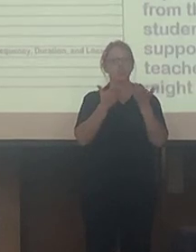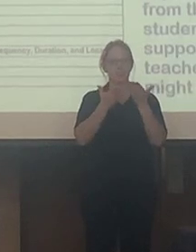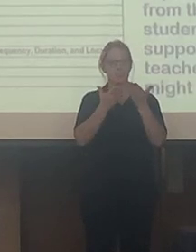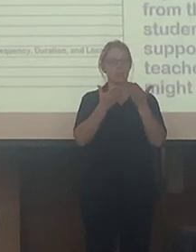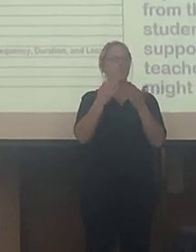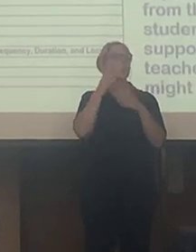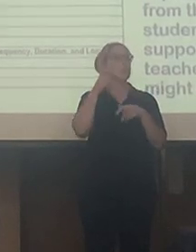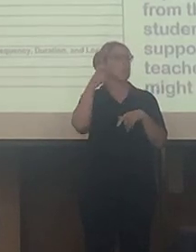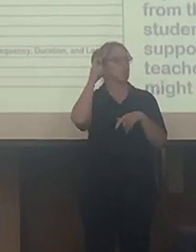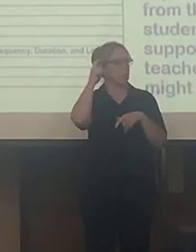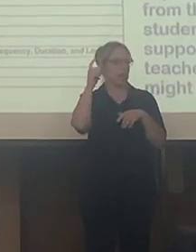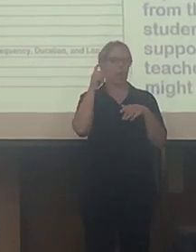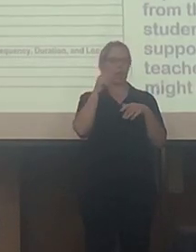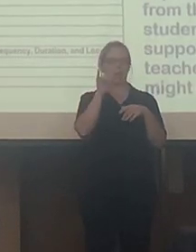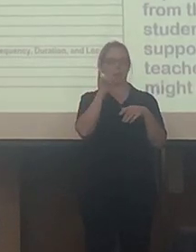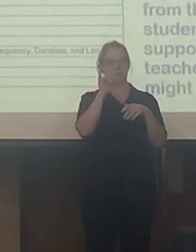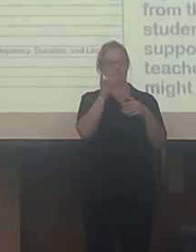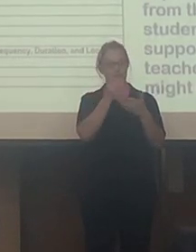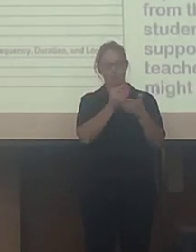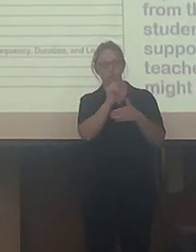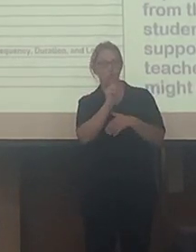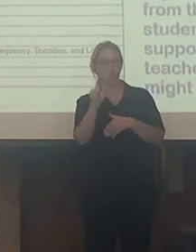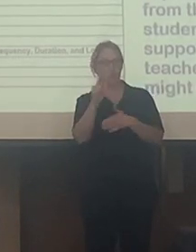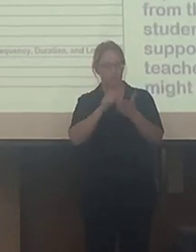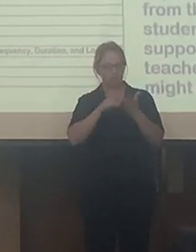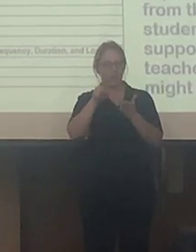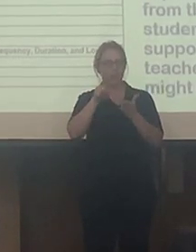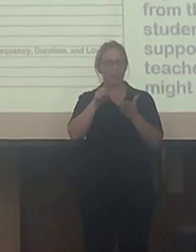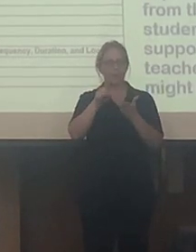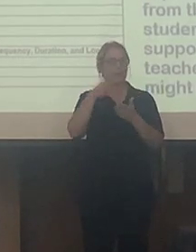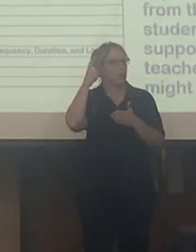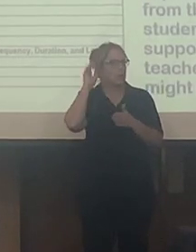your instrument checks so okay the hearing aids on how do i know it's working and we're